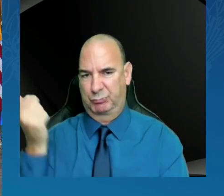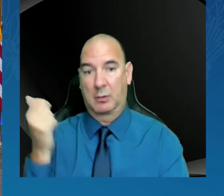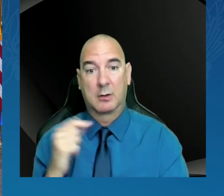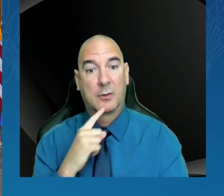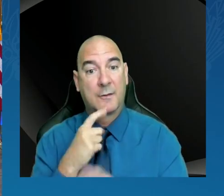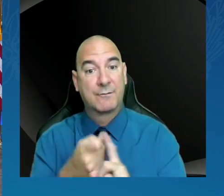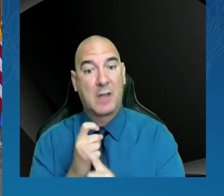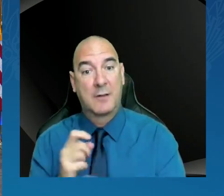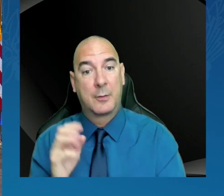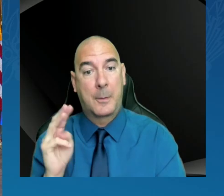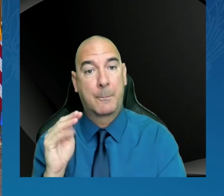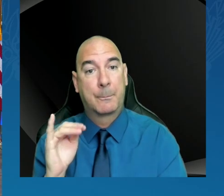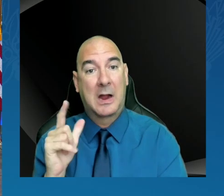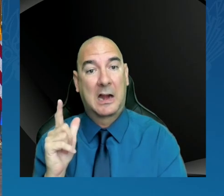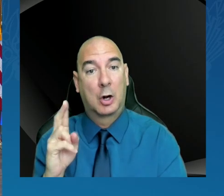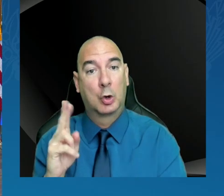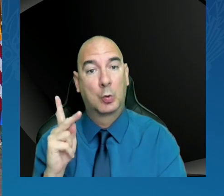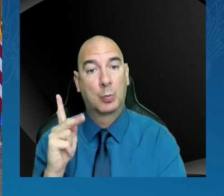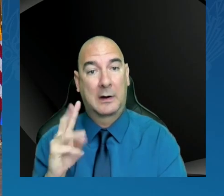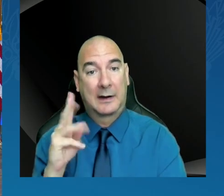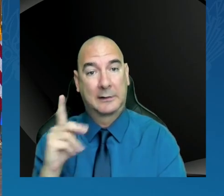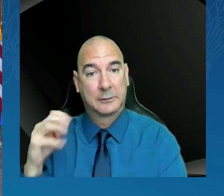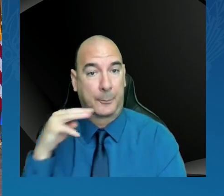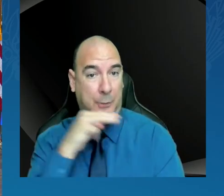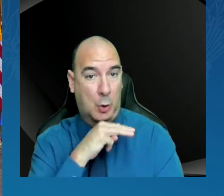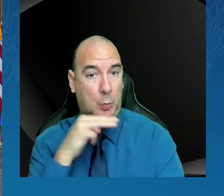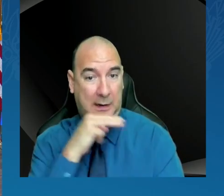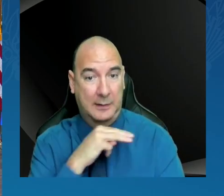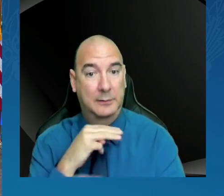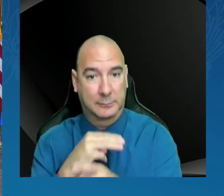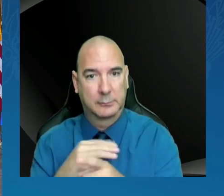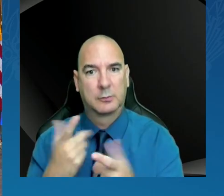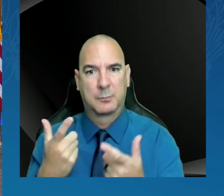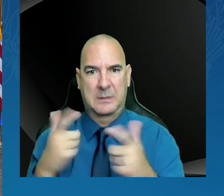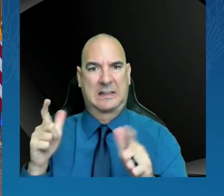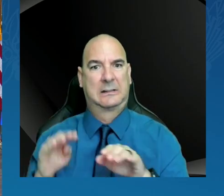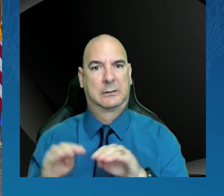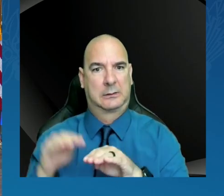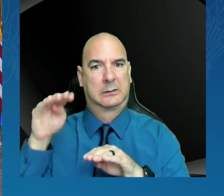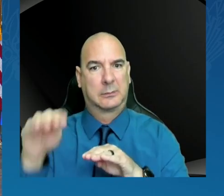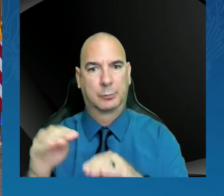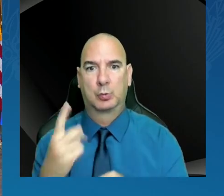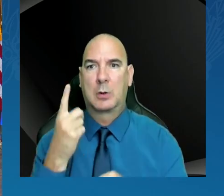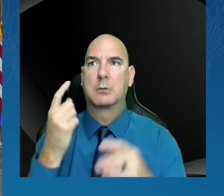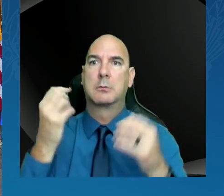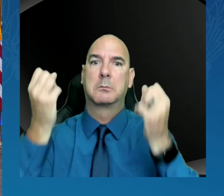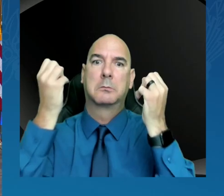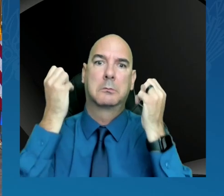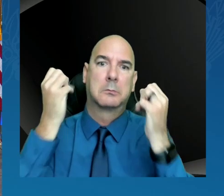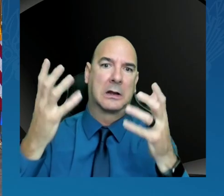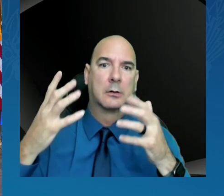BIG STEP is one of hundreds of job training facilities around our nation that received funding through the ARP.